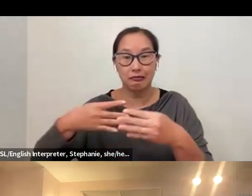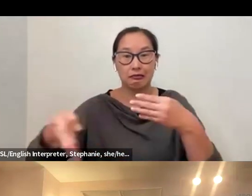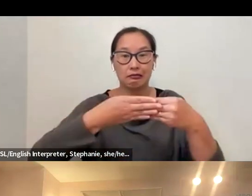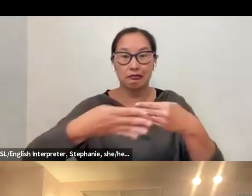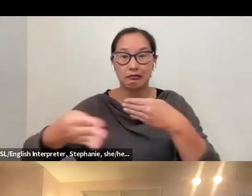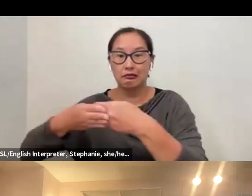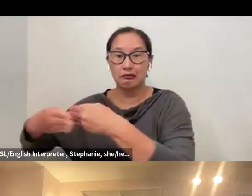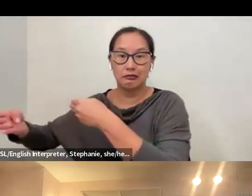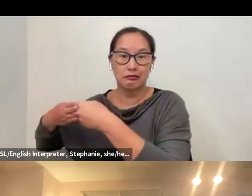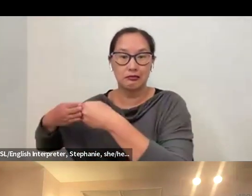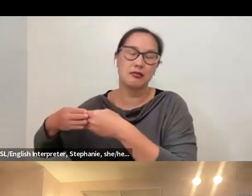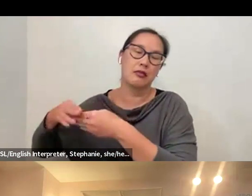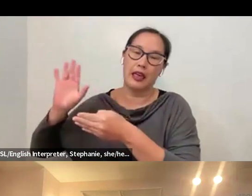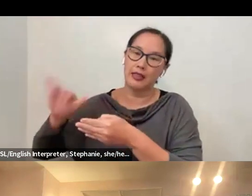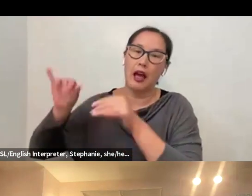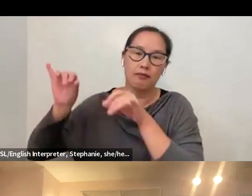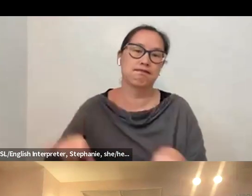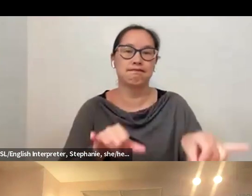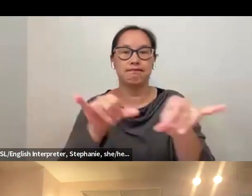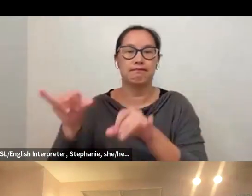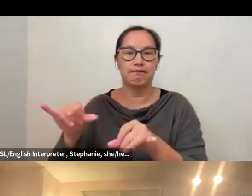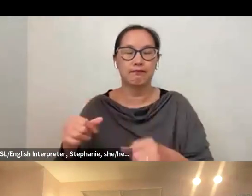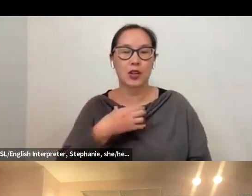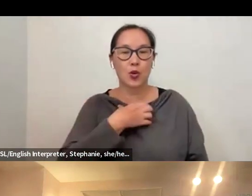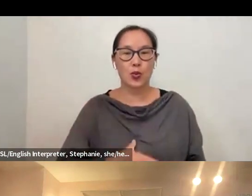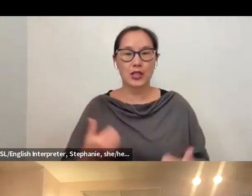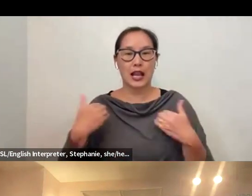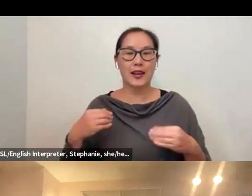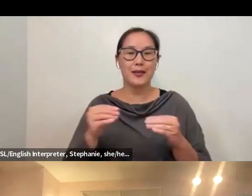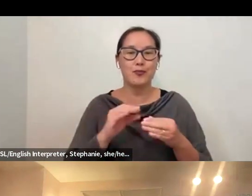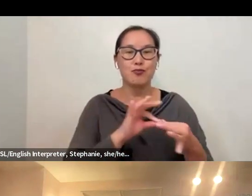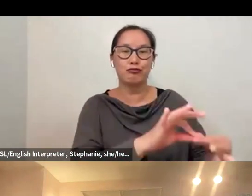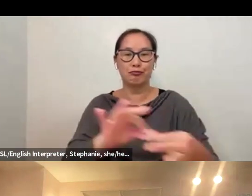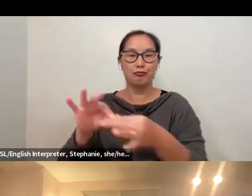And I think a more collective mindset where we help each other